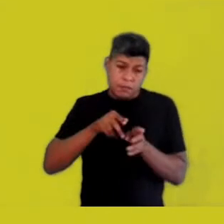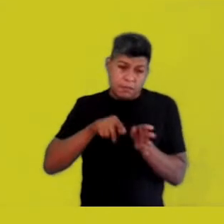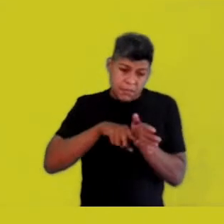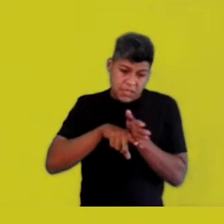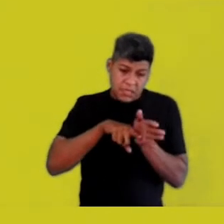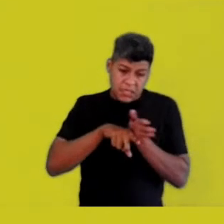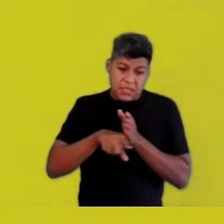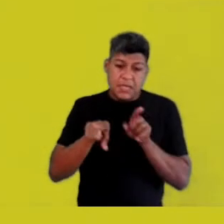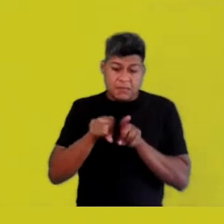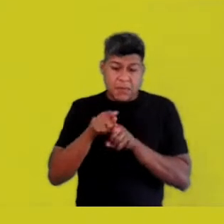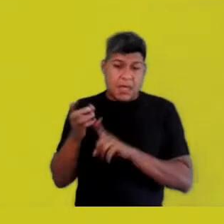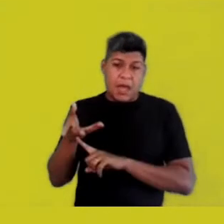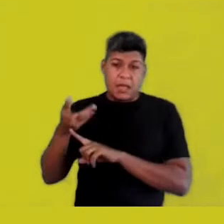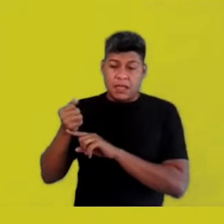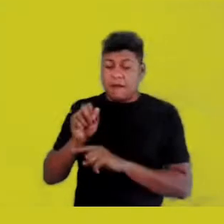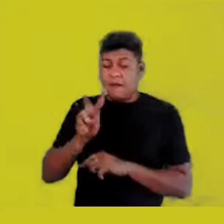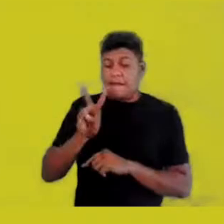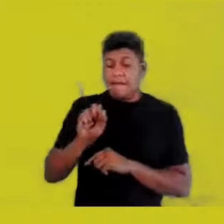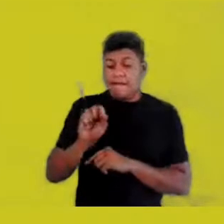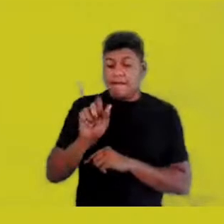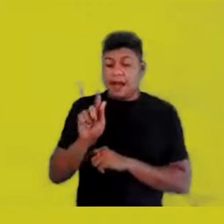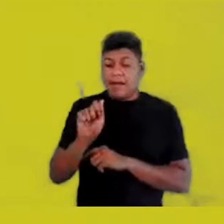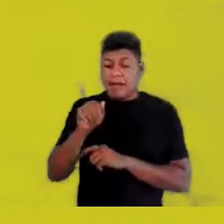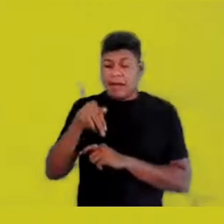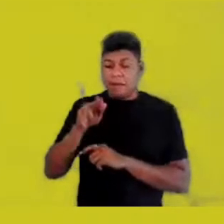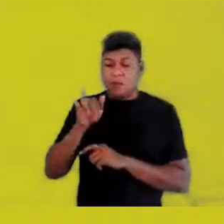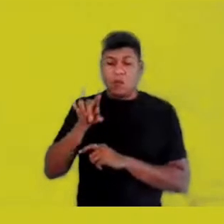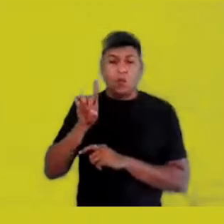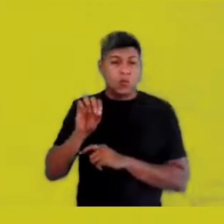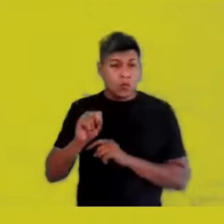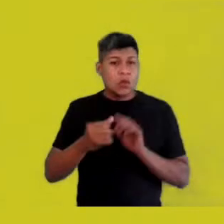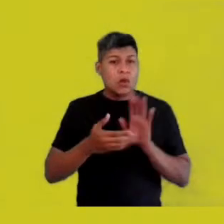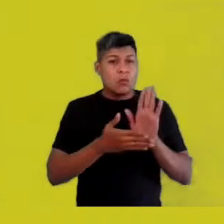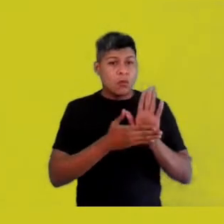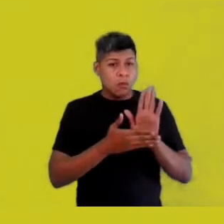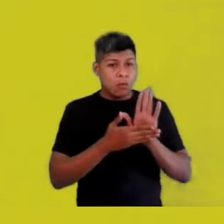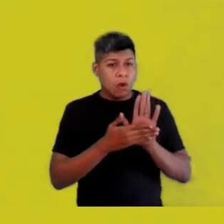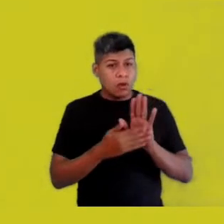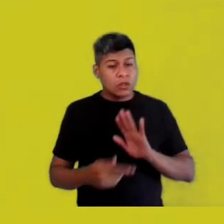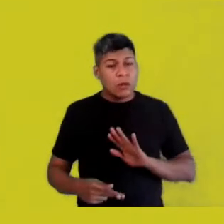Vagamundos is an internship proposed by me